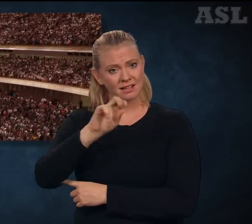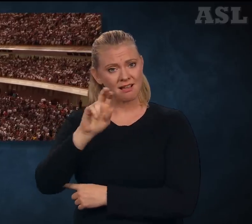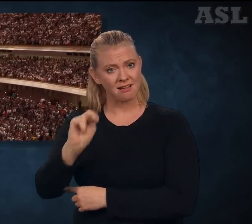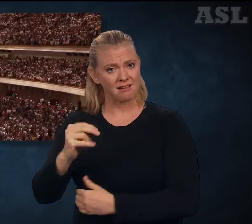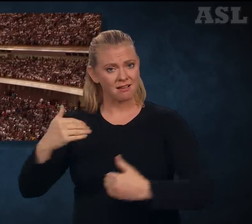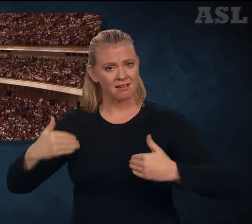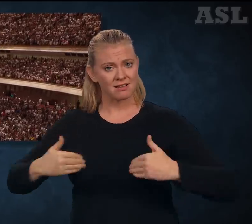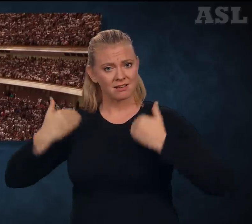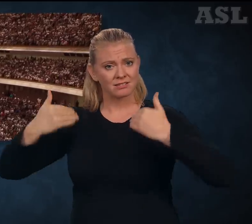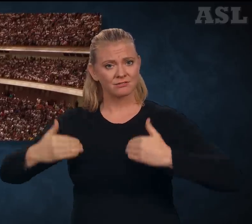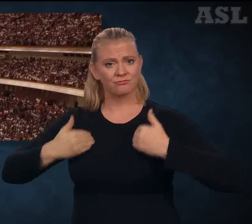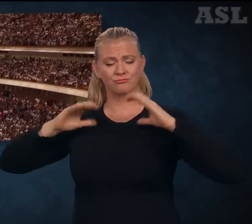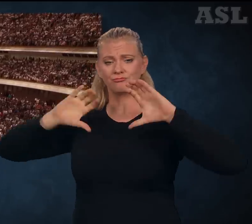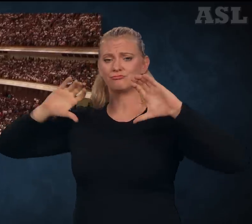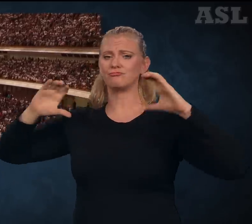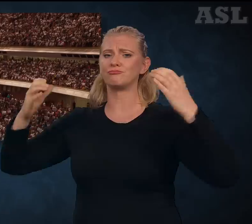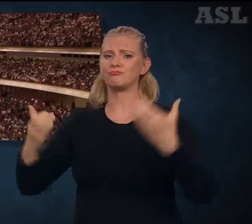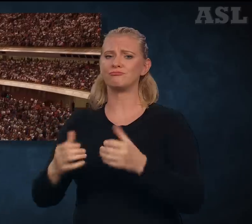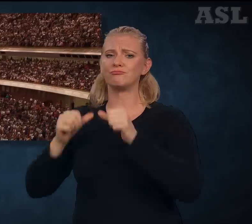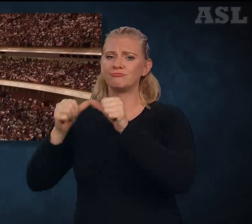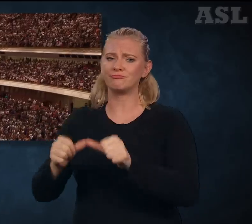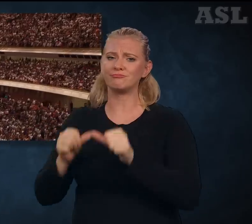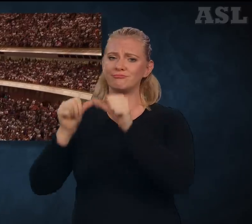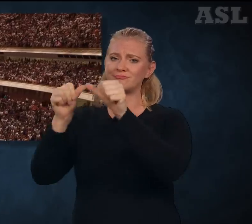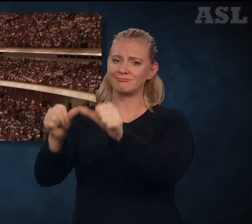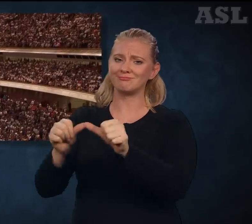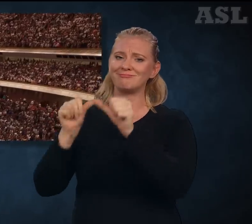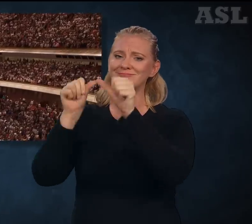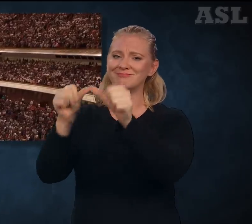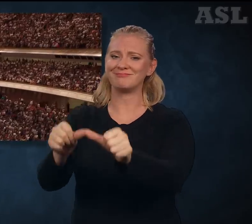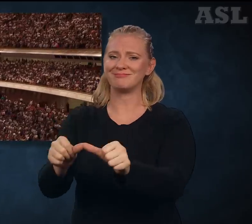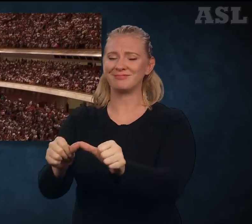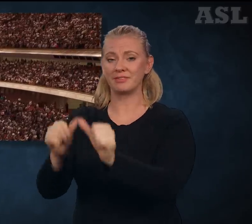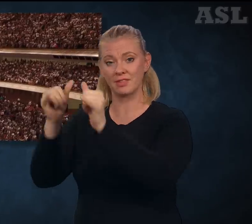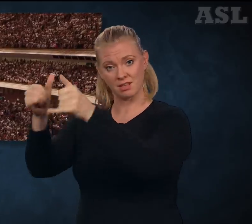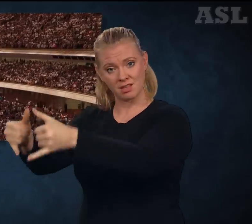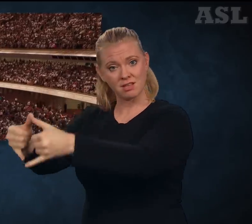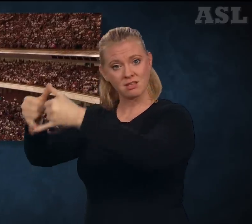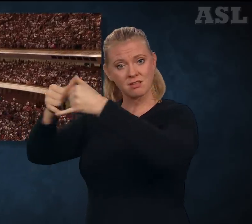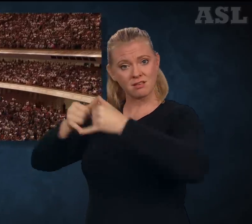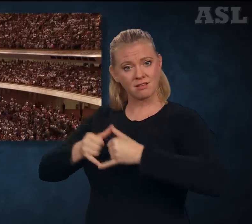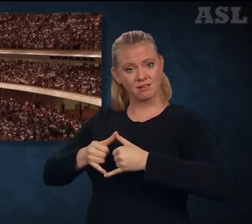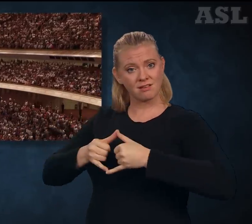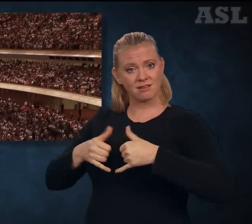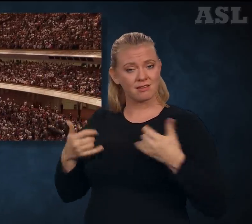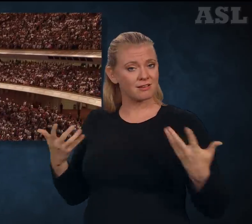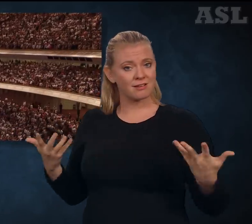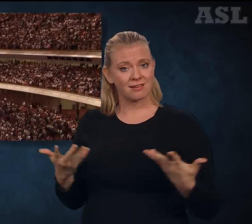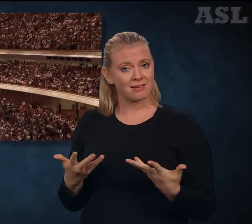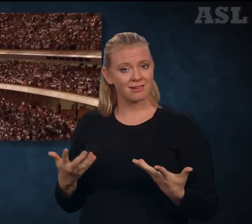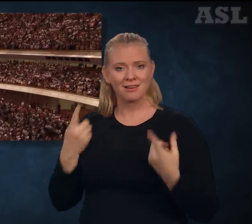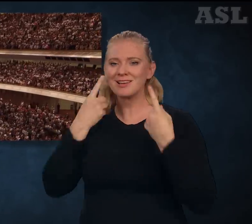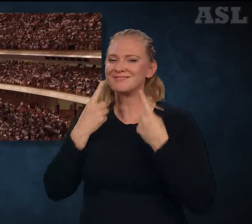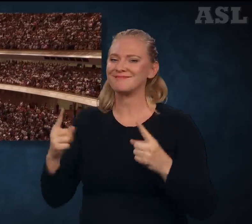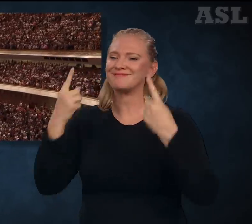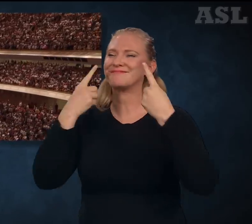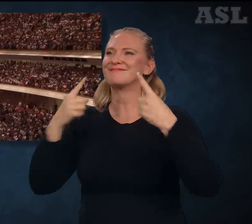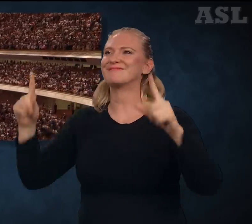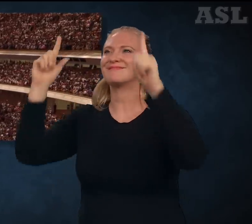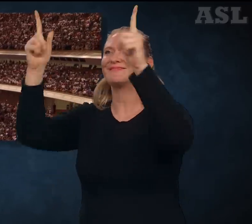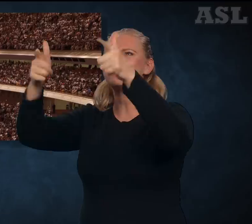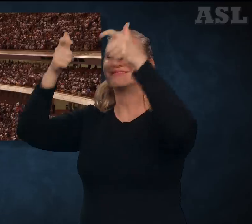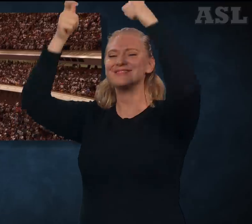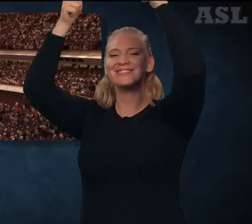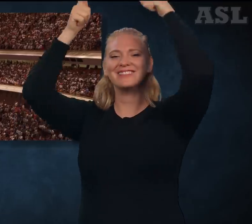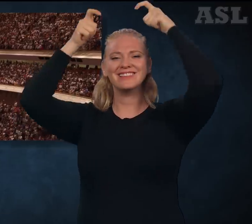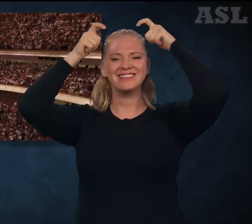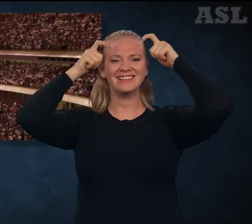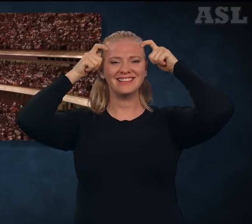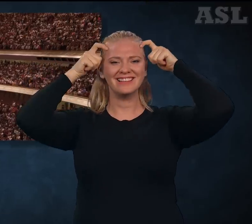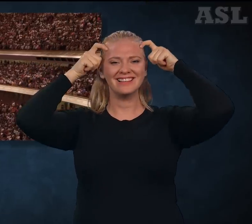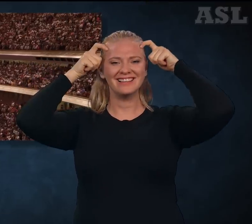ONWARD, ONWARD, YOUTH OF ZION;